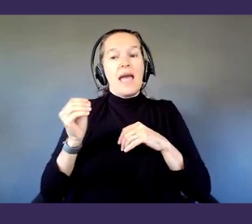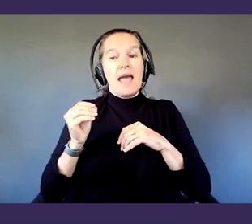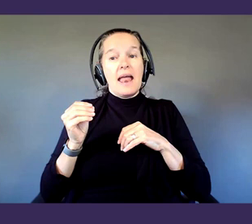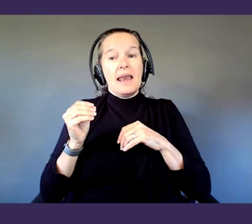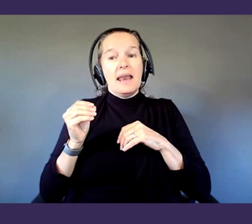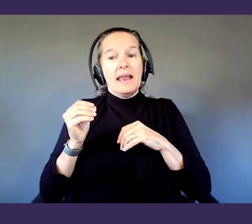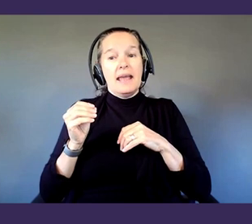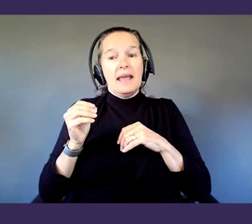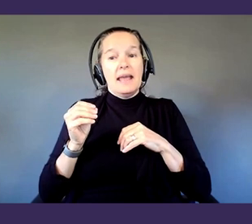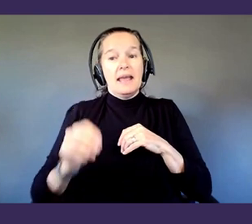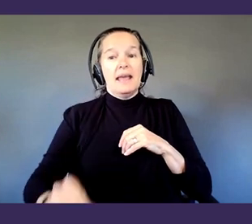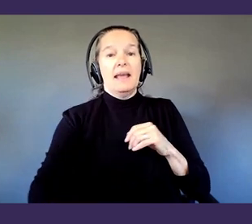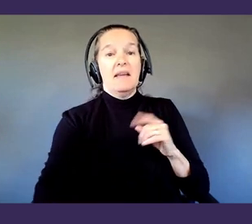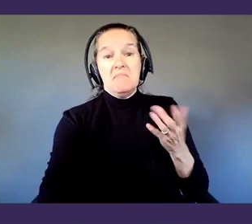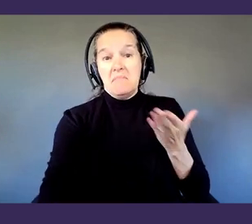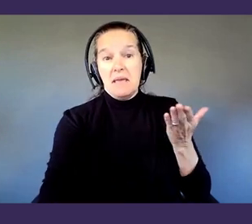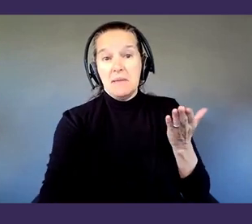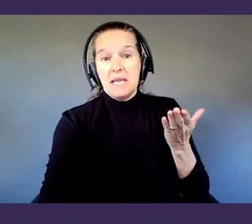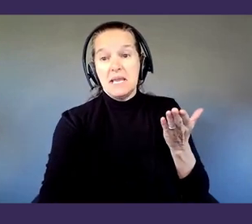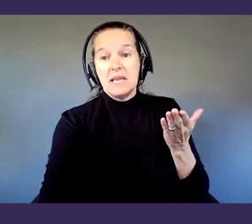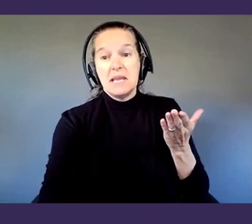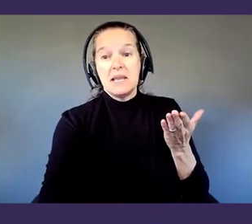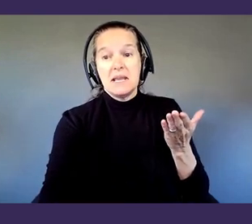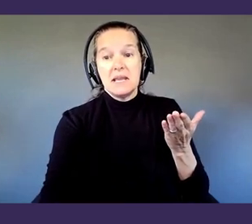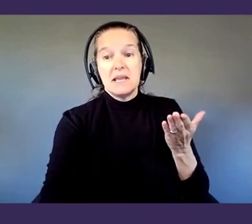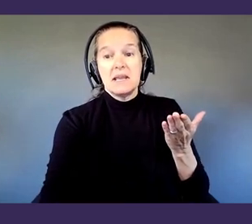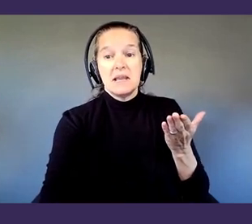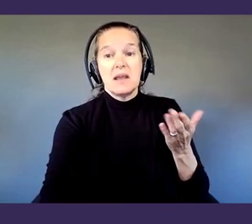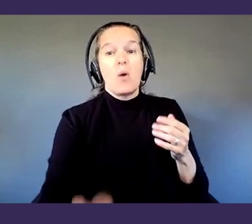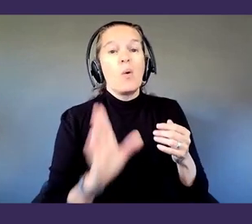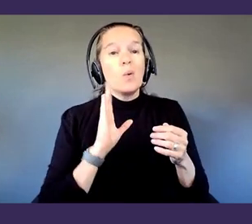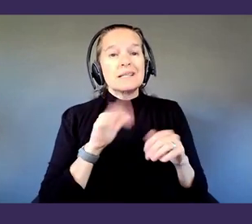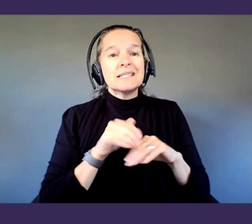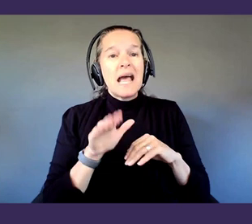they'll potentially send your case on for review. It's not a guarantee of assistance,